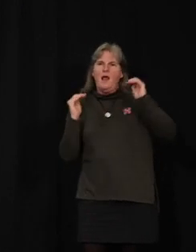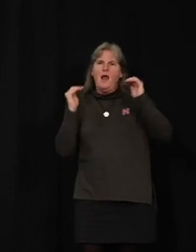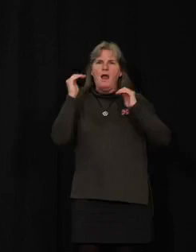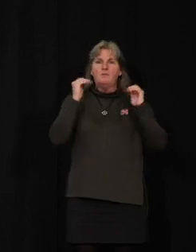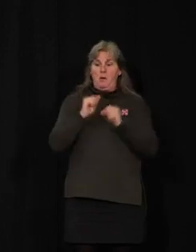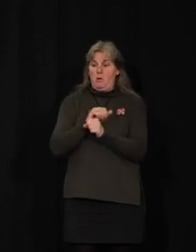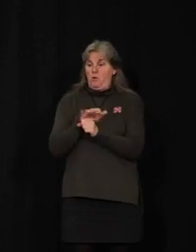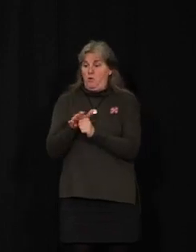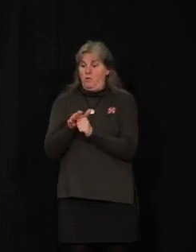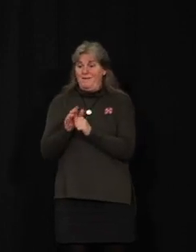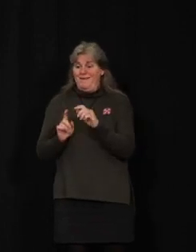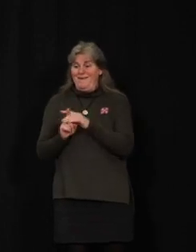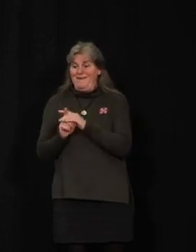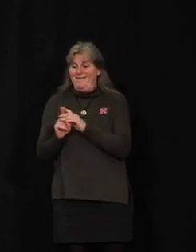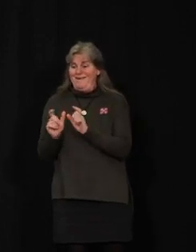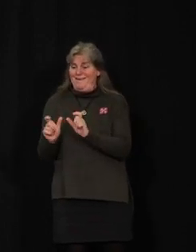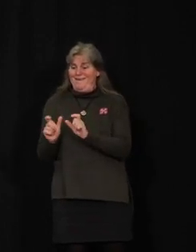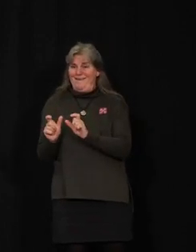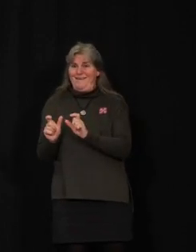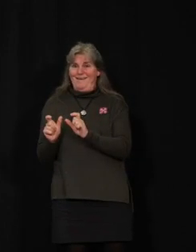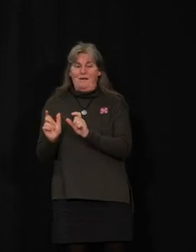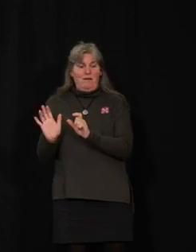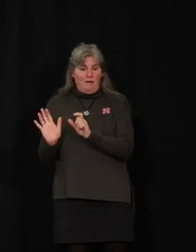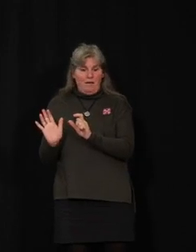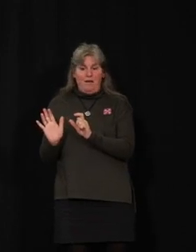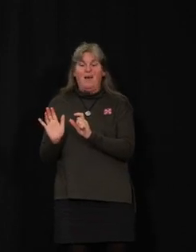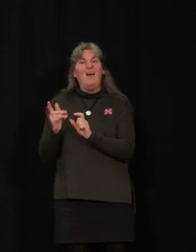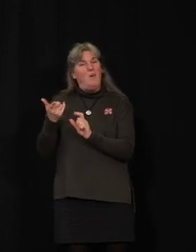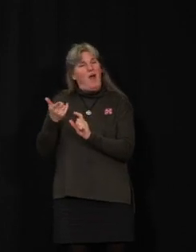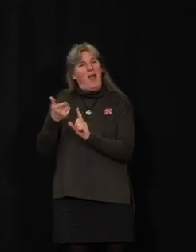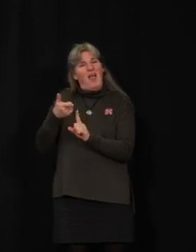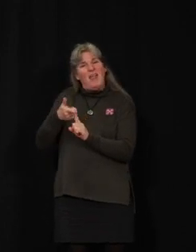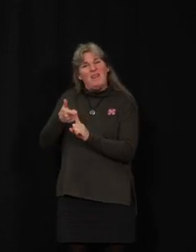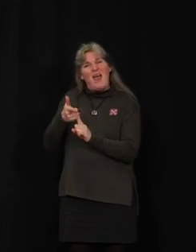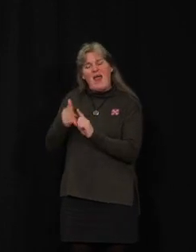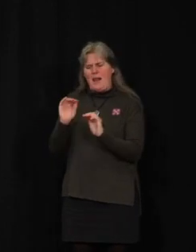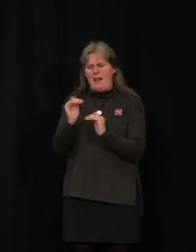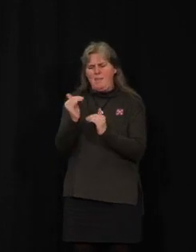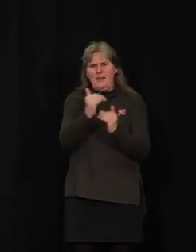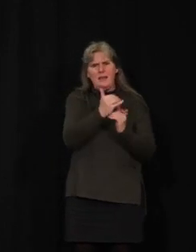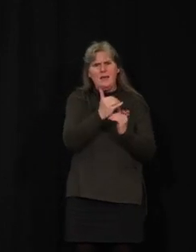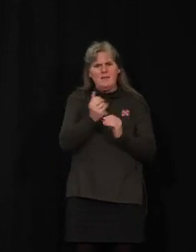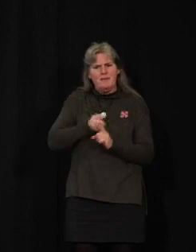unintended social, economic, and health consequences of the restrictions we do have in place